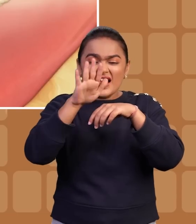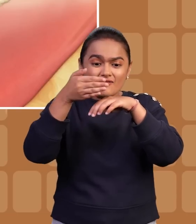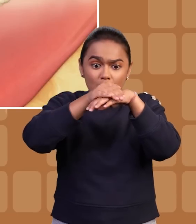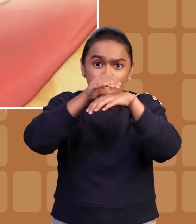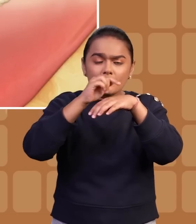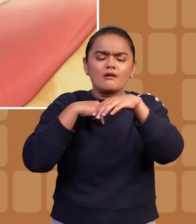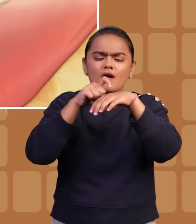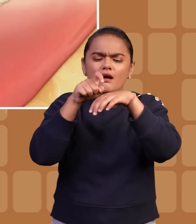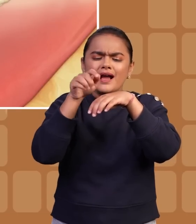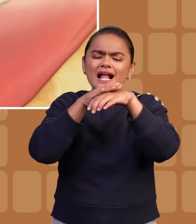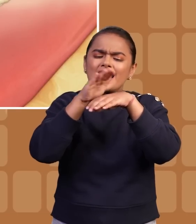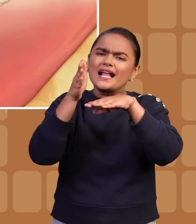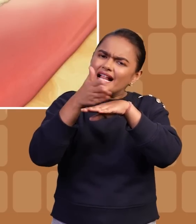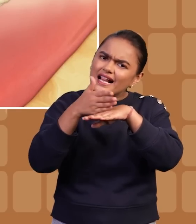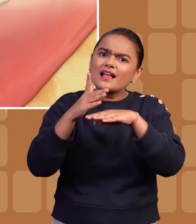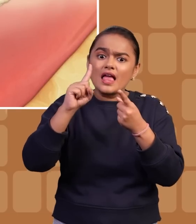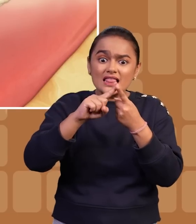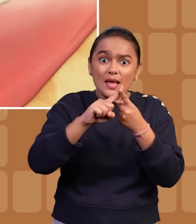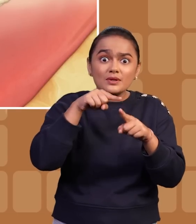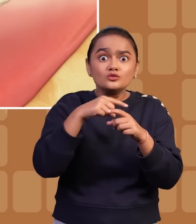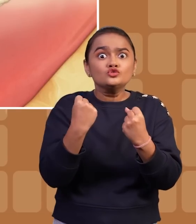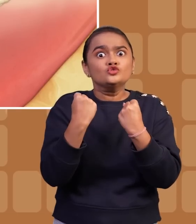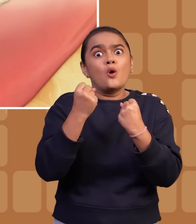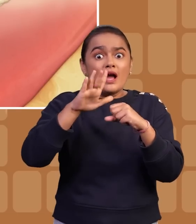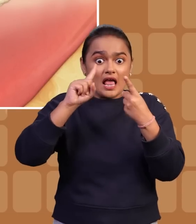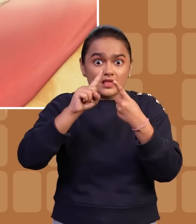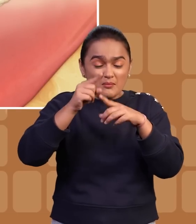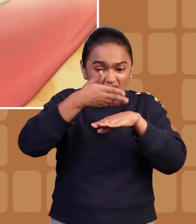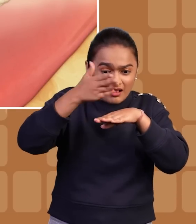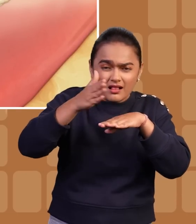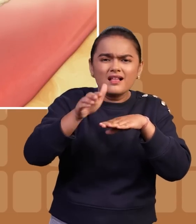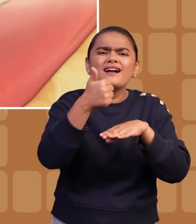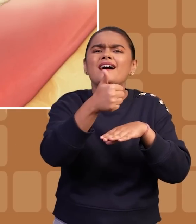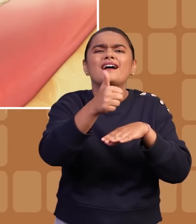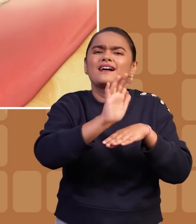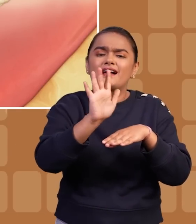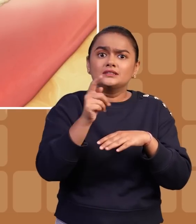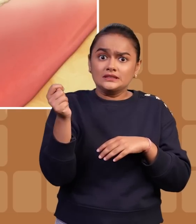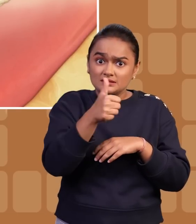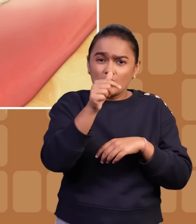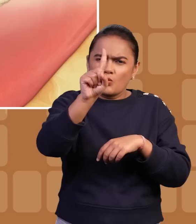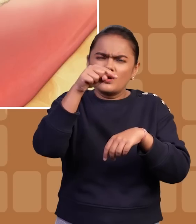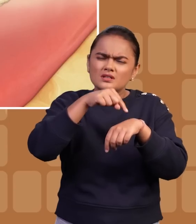Cleaning removes the deposits that accumulate on the teeth. This does not affect the enamel or the strength of the teeth.